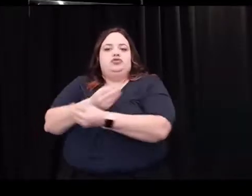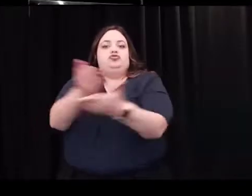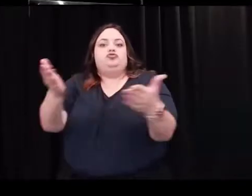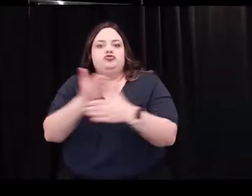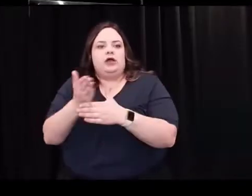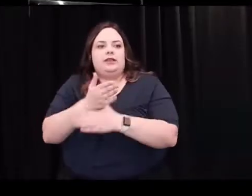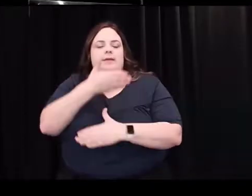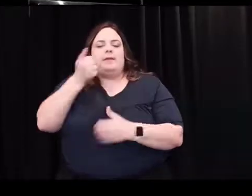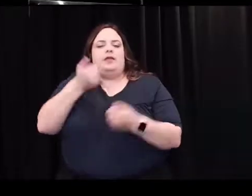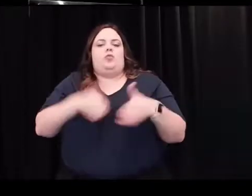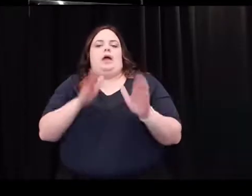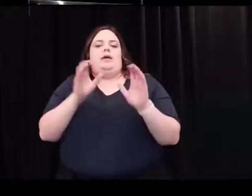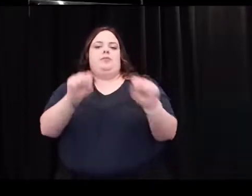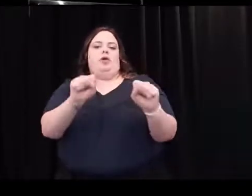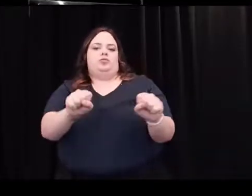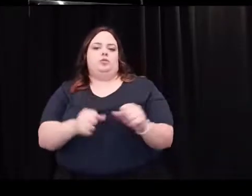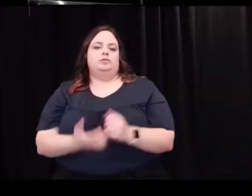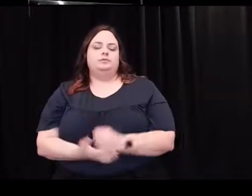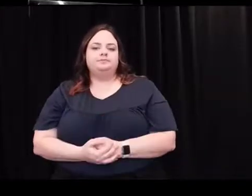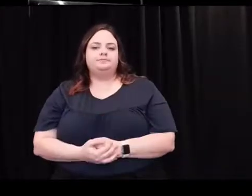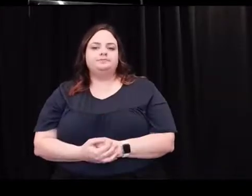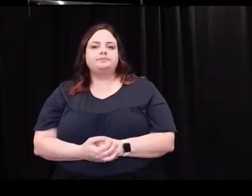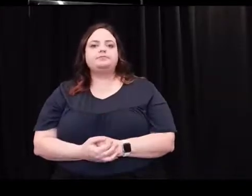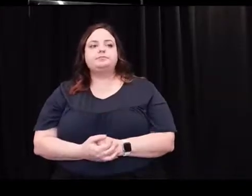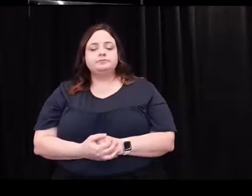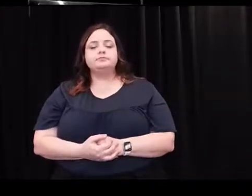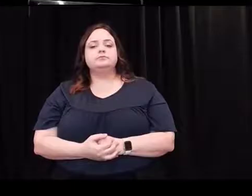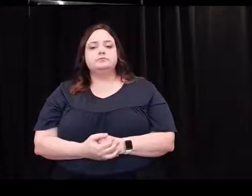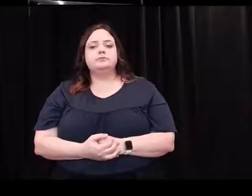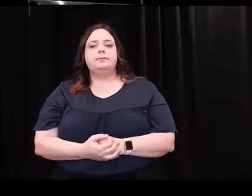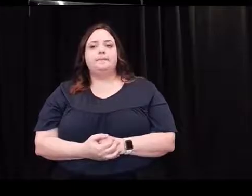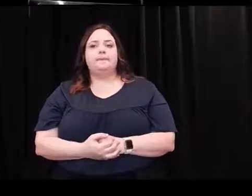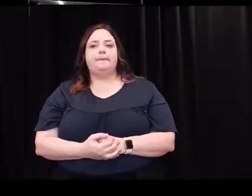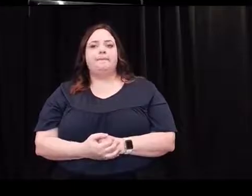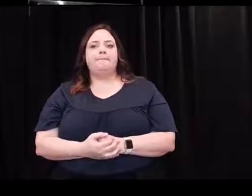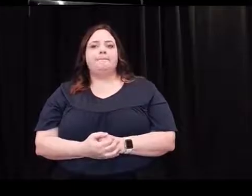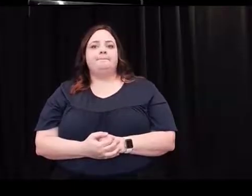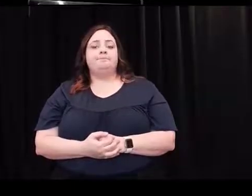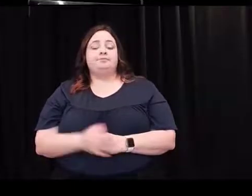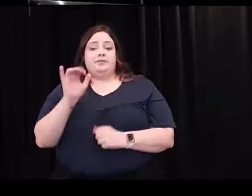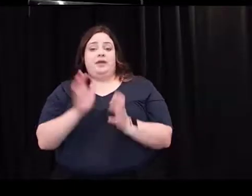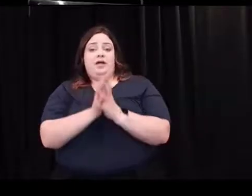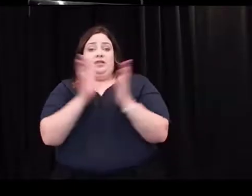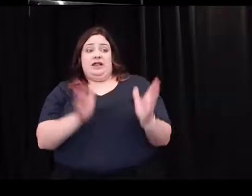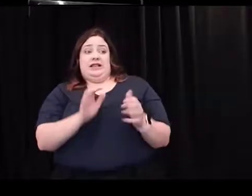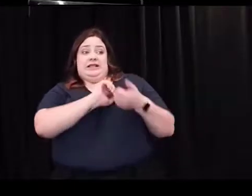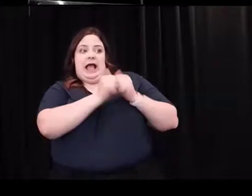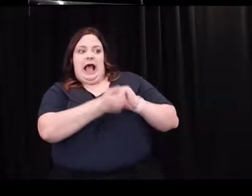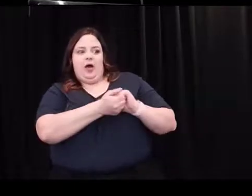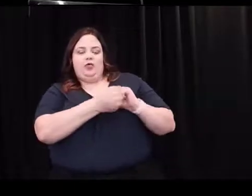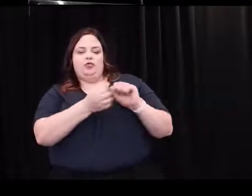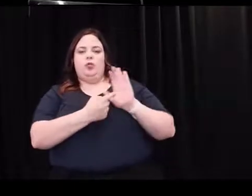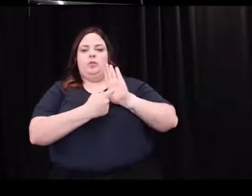[Karl] Yeah, so so a lot of that has to do with the way that we present the information. I would